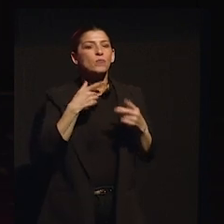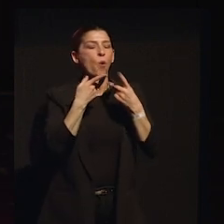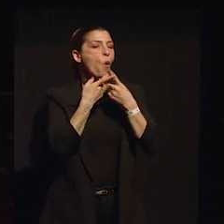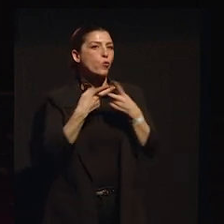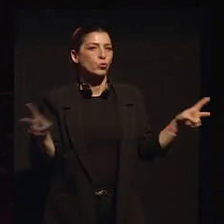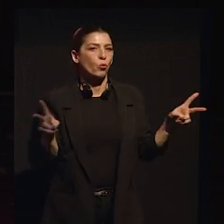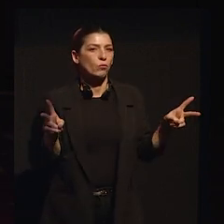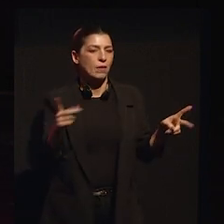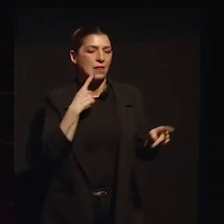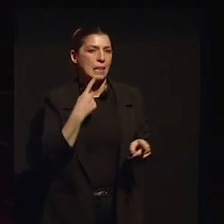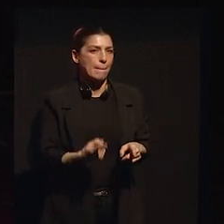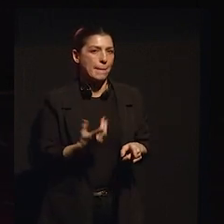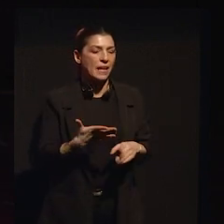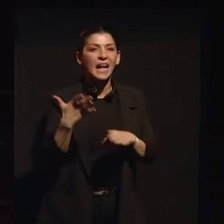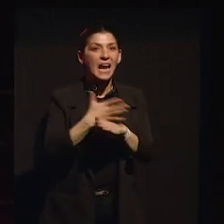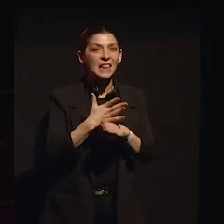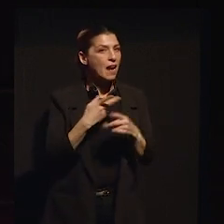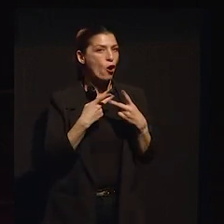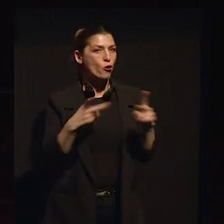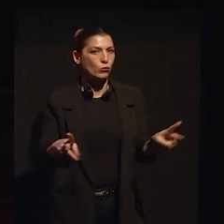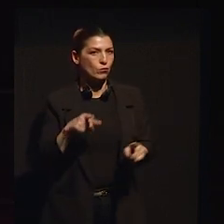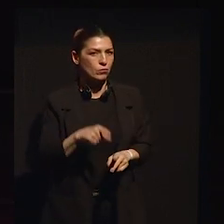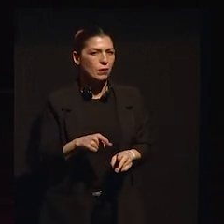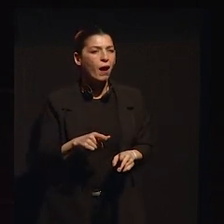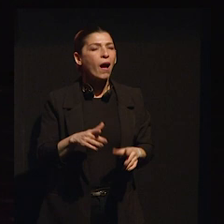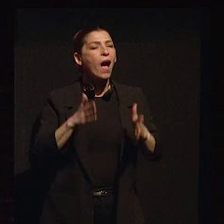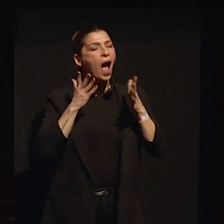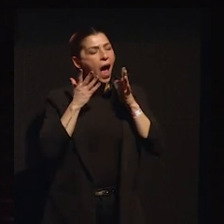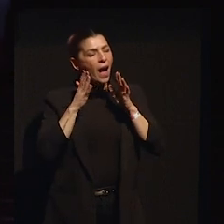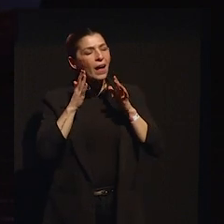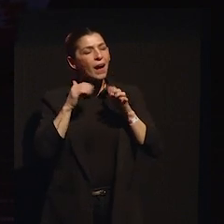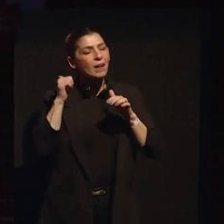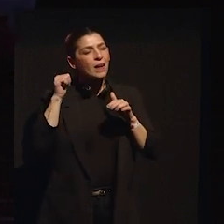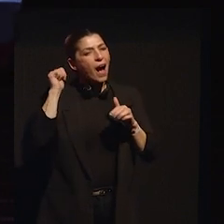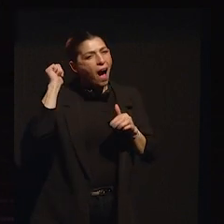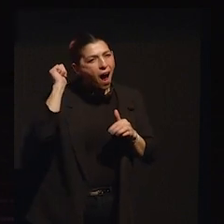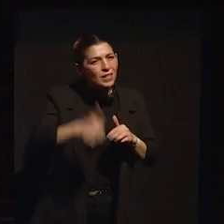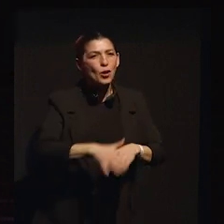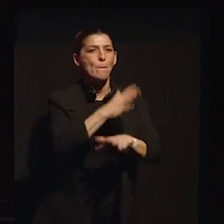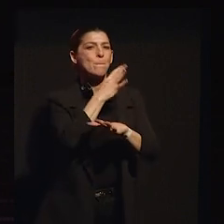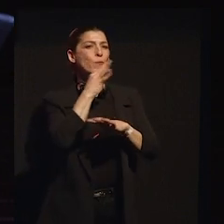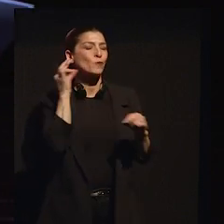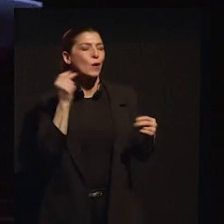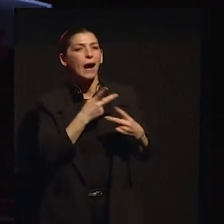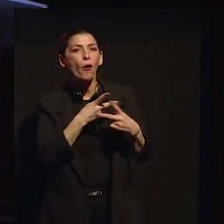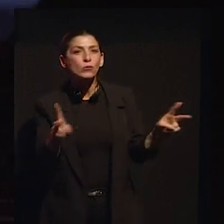It’s Da Vinci’s gift to humanity, by the way. It was drawn with the golden ratio, and it is liberating. Why is it liberating?